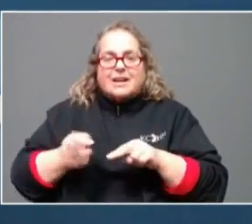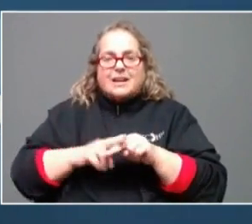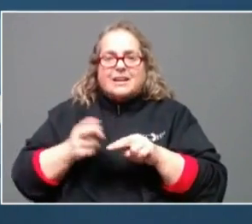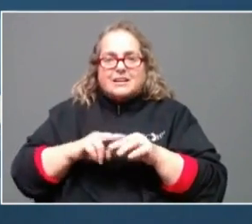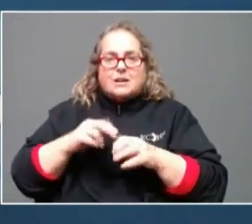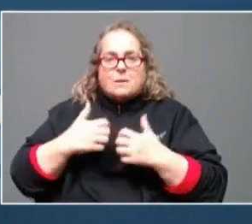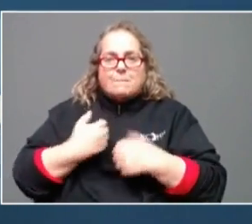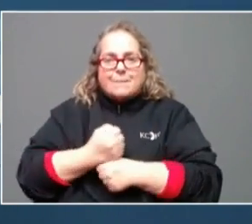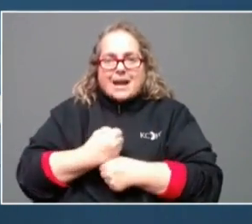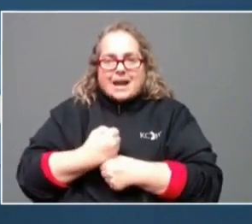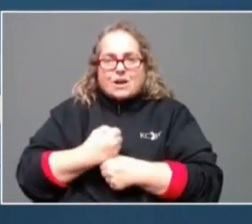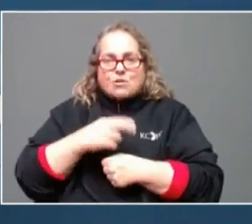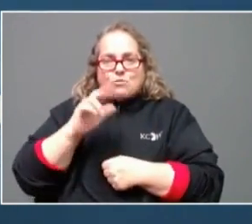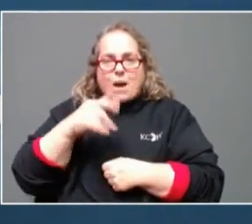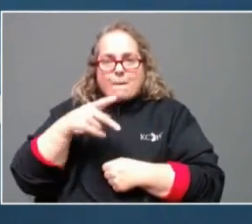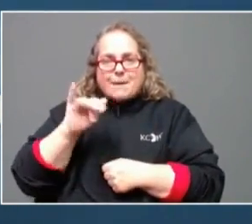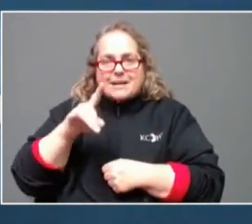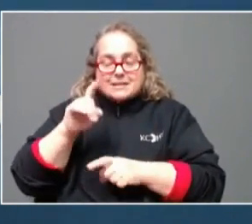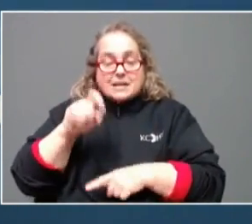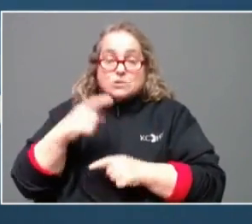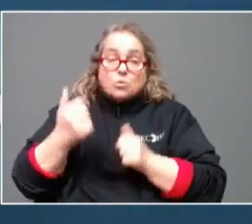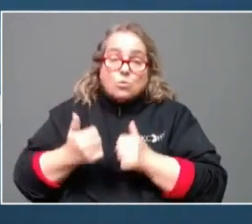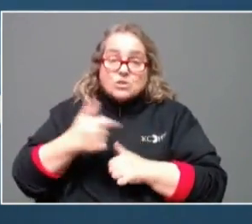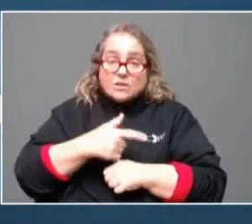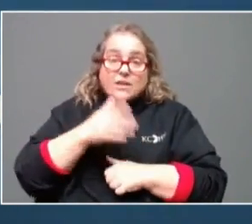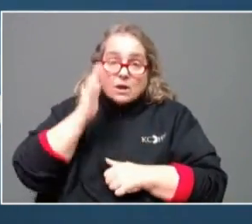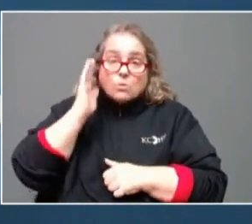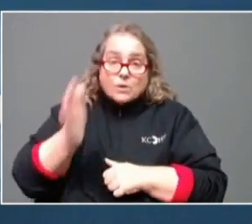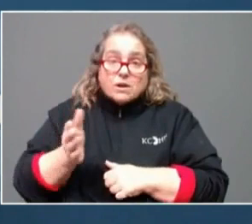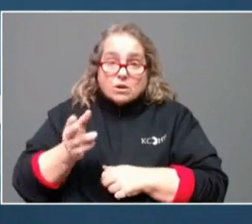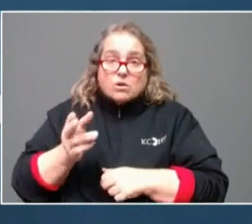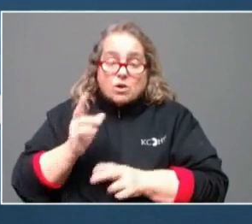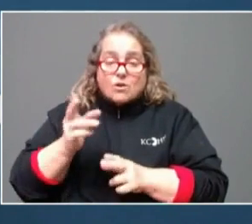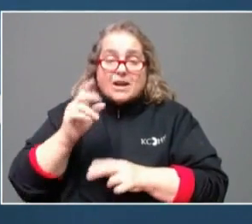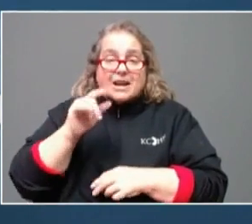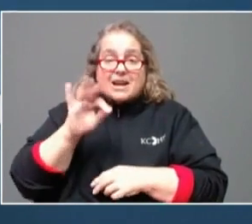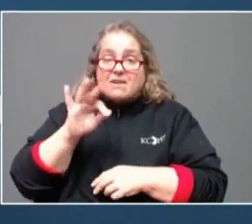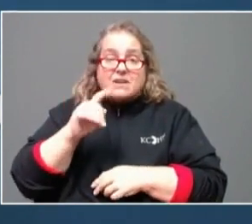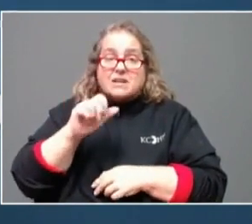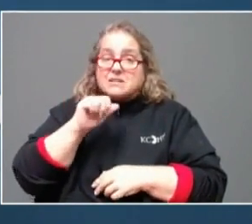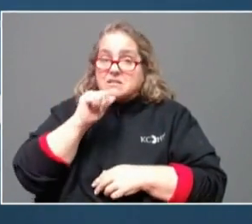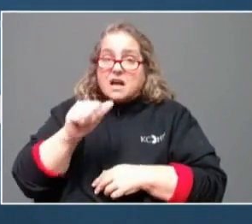it's going to. Um, if this thing doesn't on its own move more endemic, I